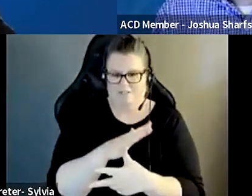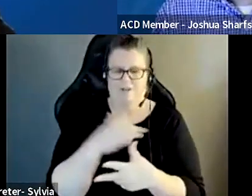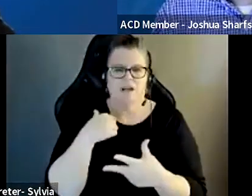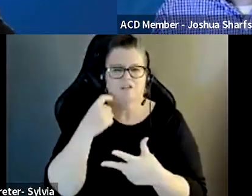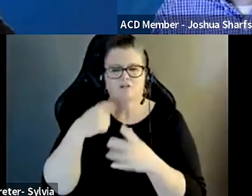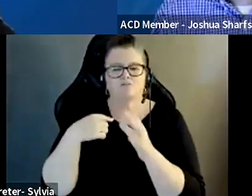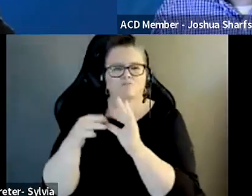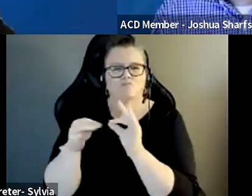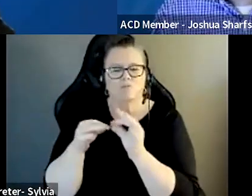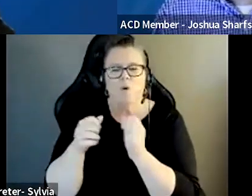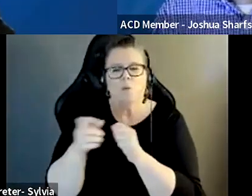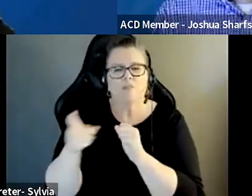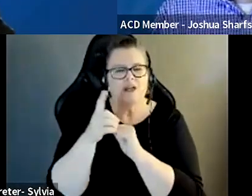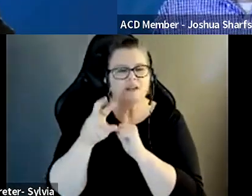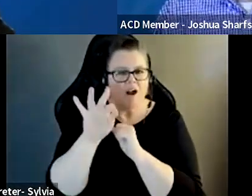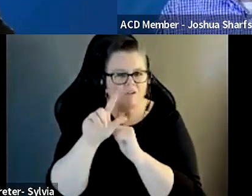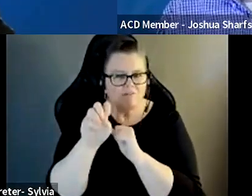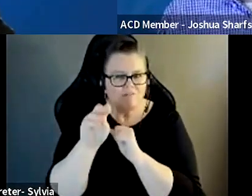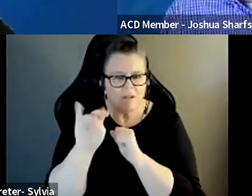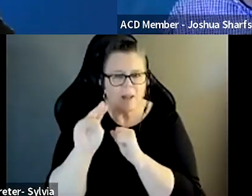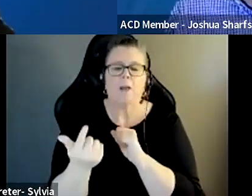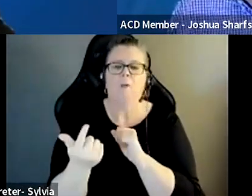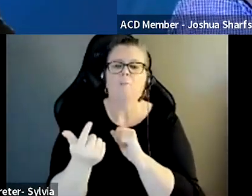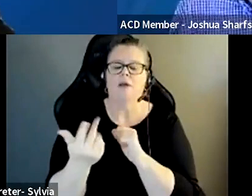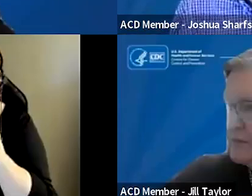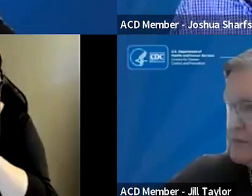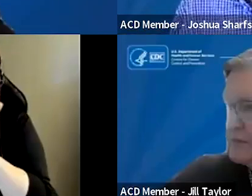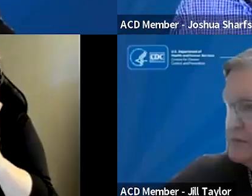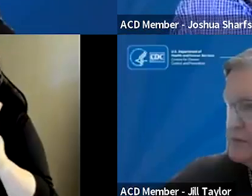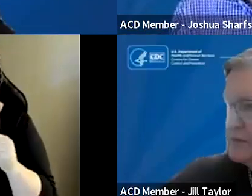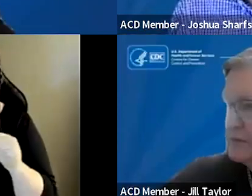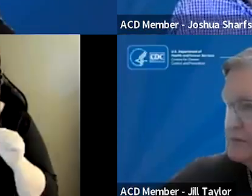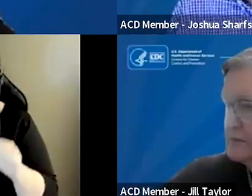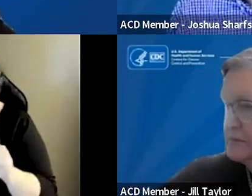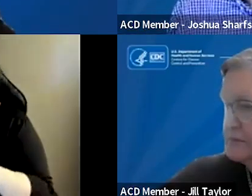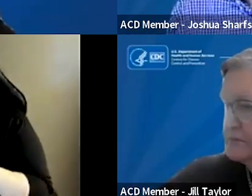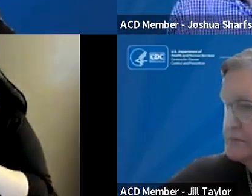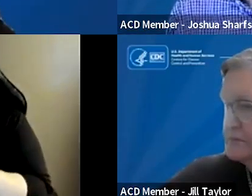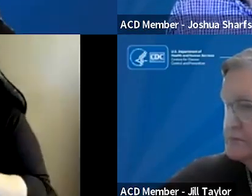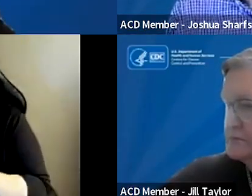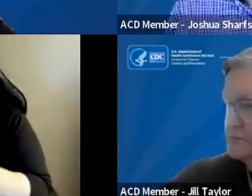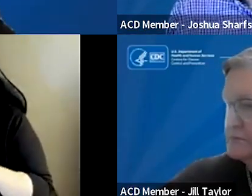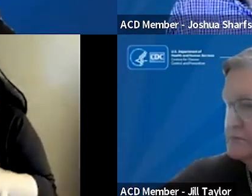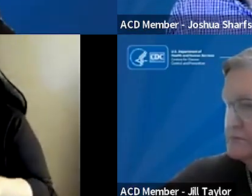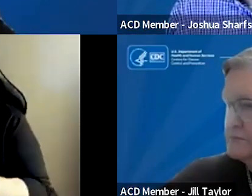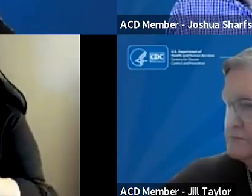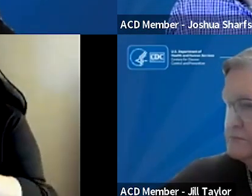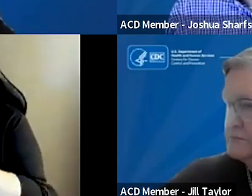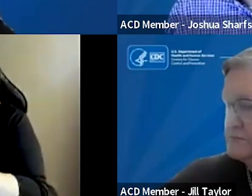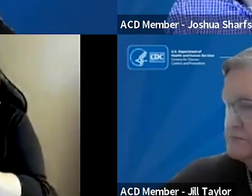how can we bring the response activities to program, or at least many of the response activities to program.